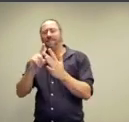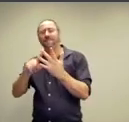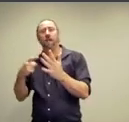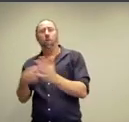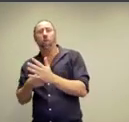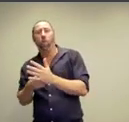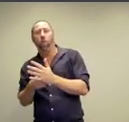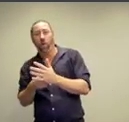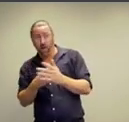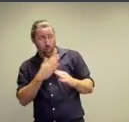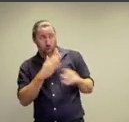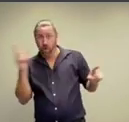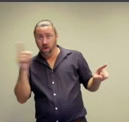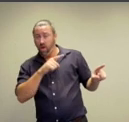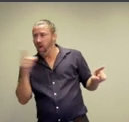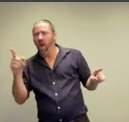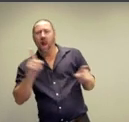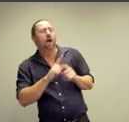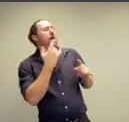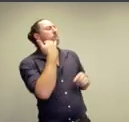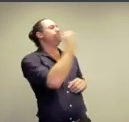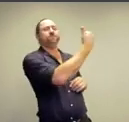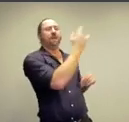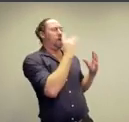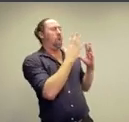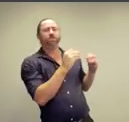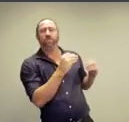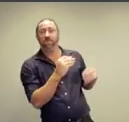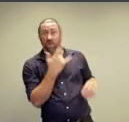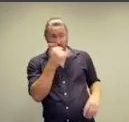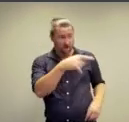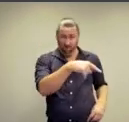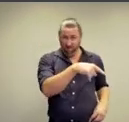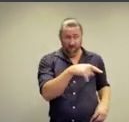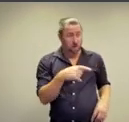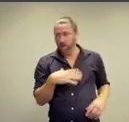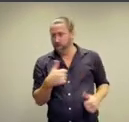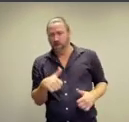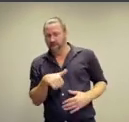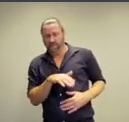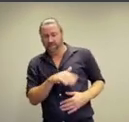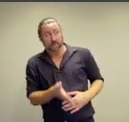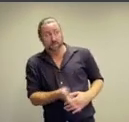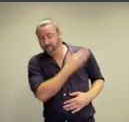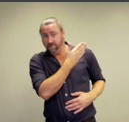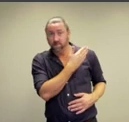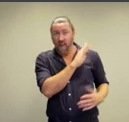not help him get his service kind of cancelled. So he was forced into military service